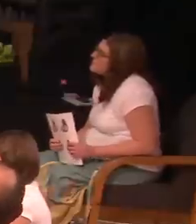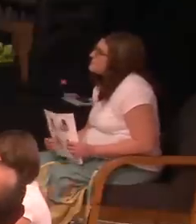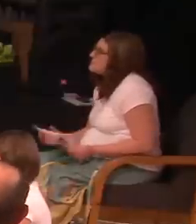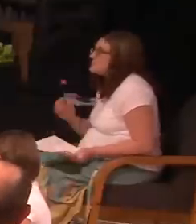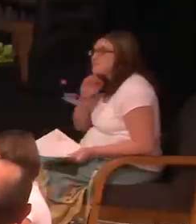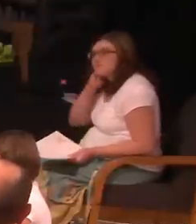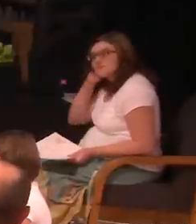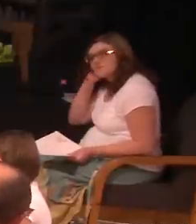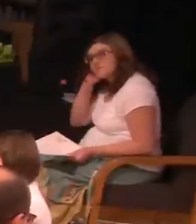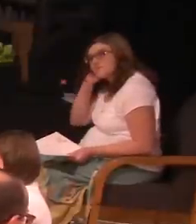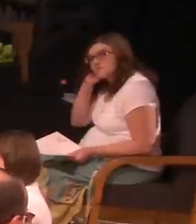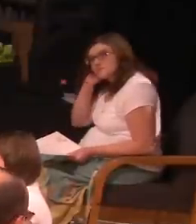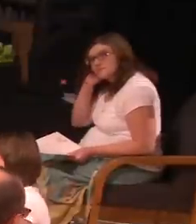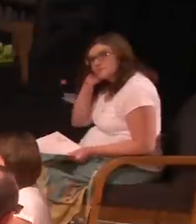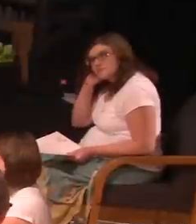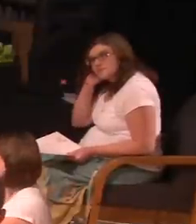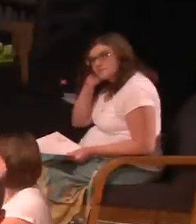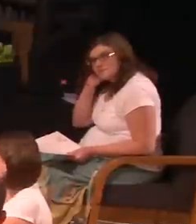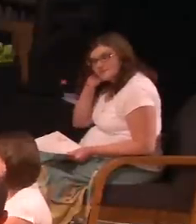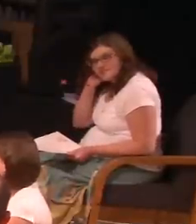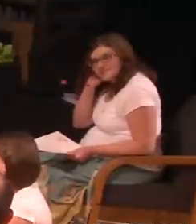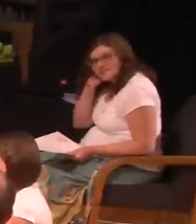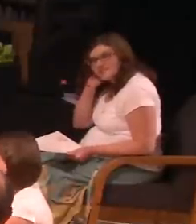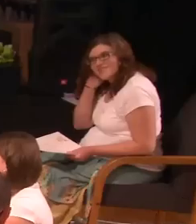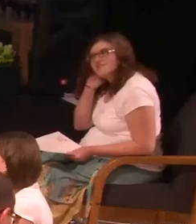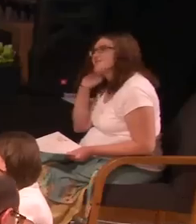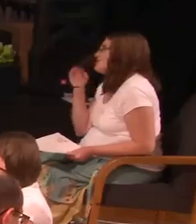The last class was like all Hopkins all day.